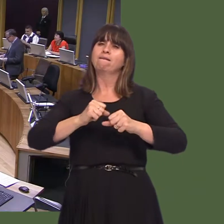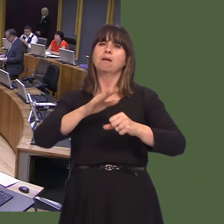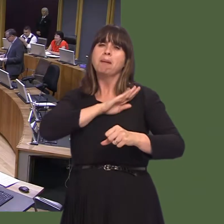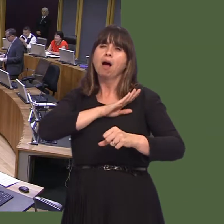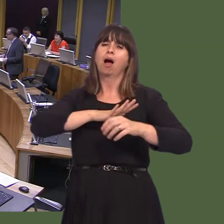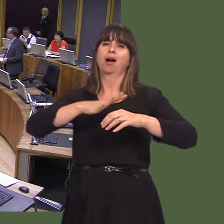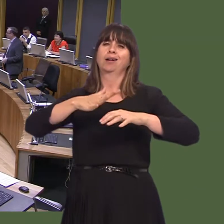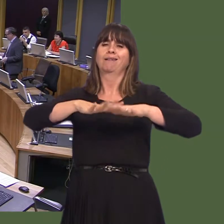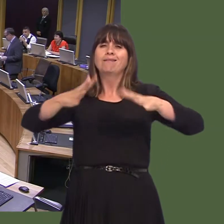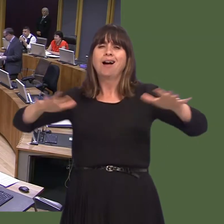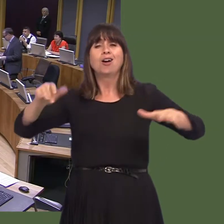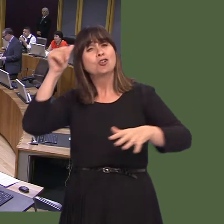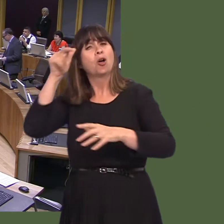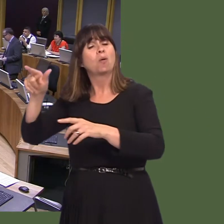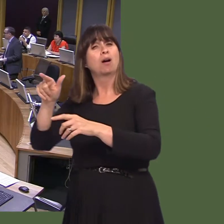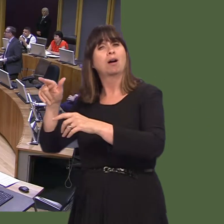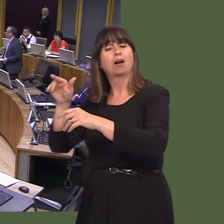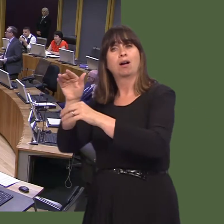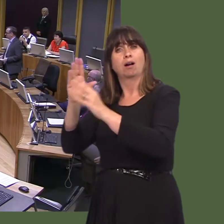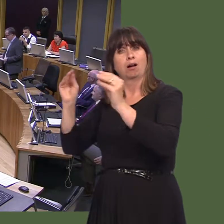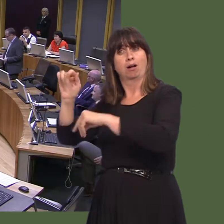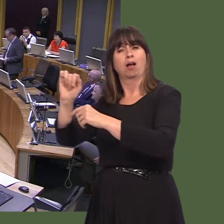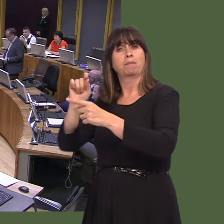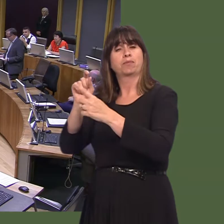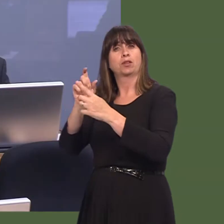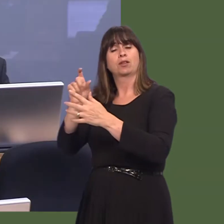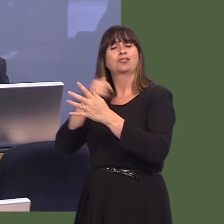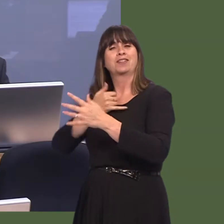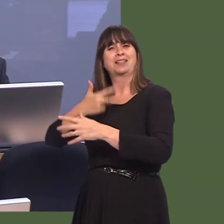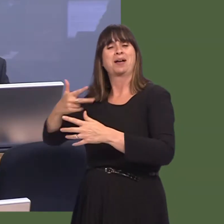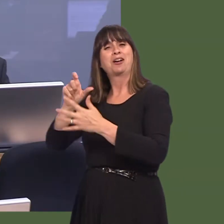Ninety-six per cent of Copenhageners live within a 15-minute walk of a sizeable green